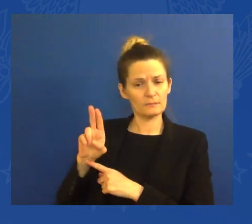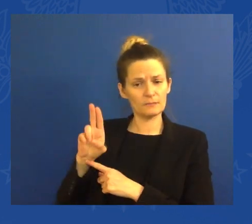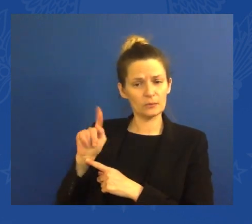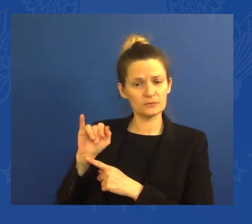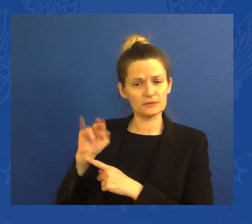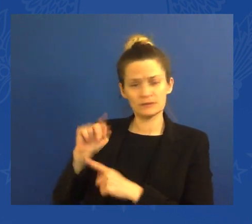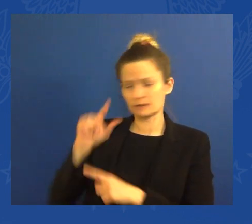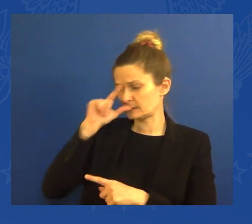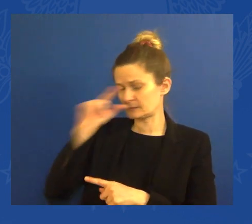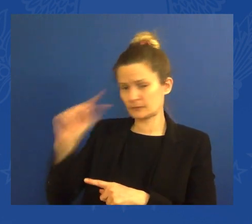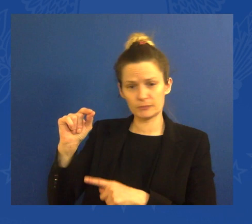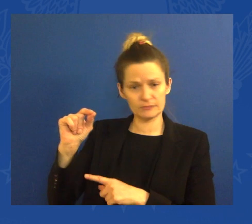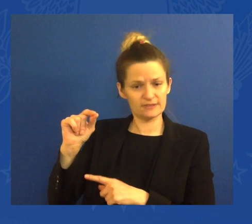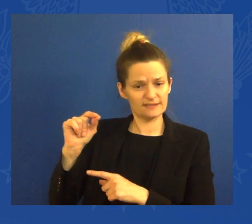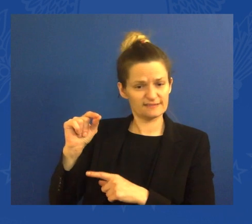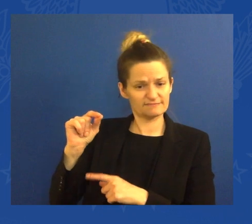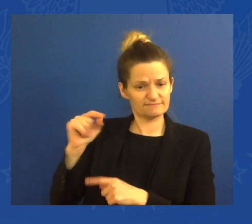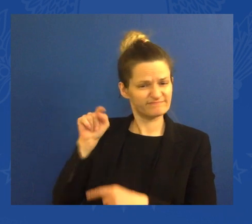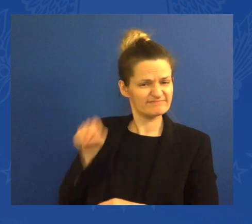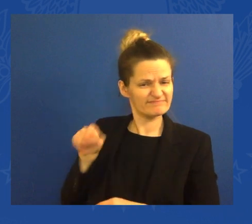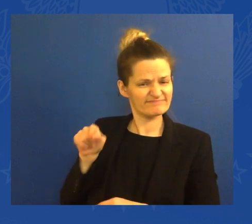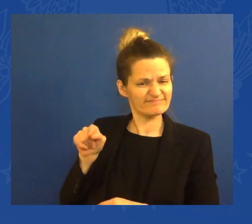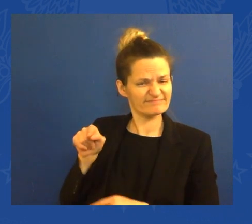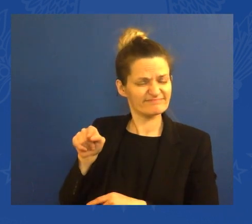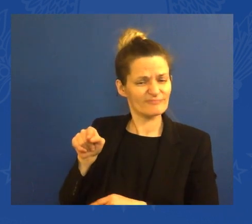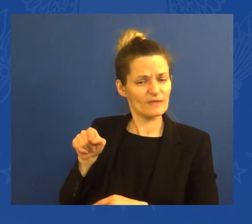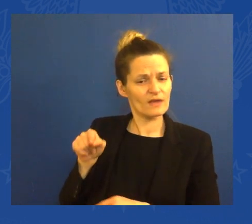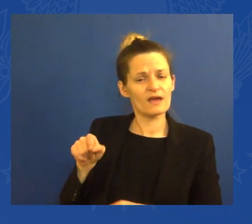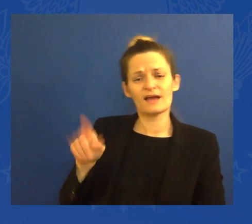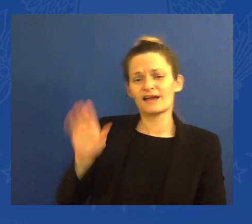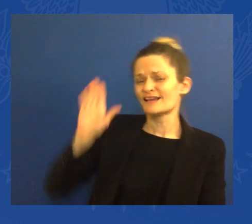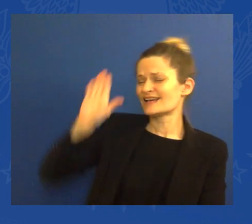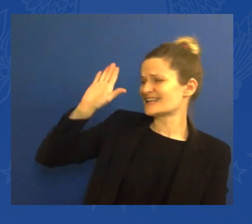Vladimir Putin's latest attack on Ukraine was premeditated and unprovoked.